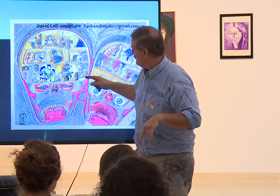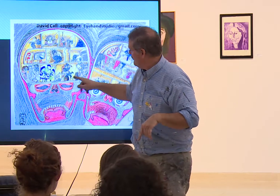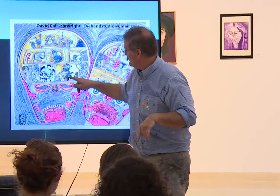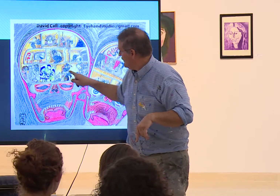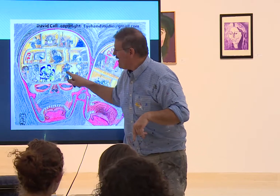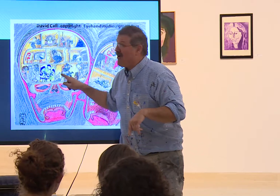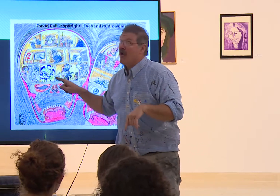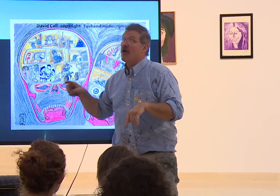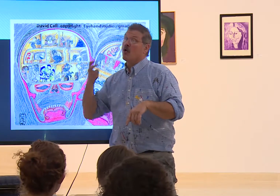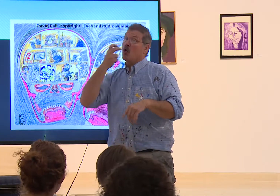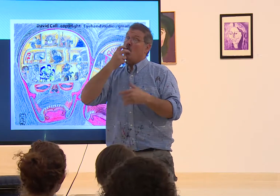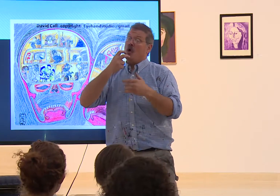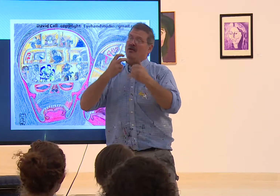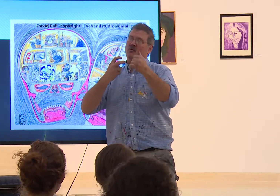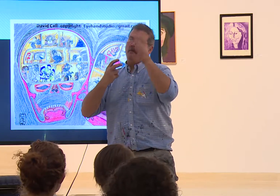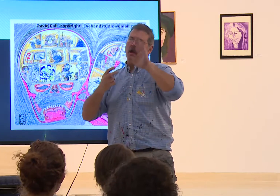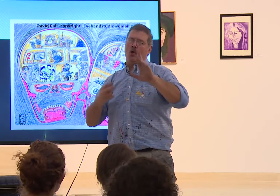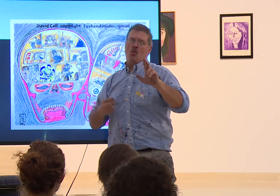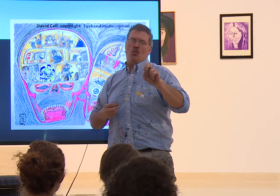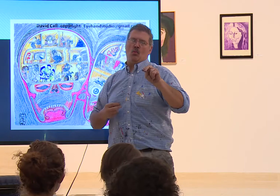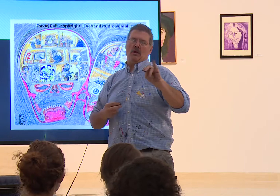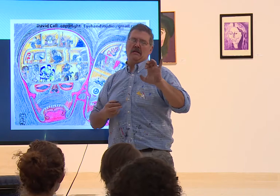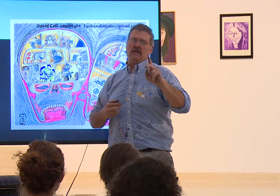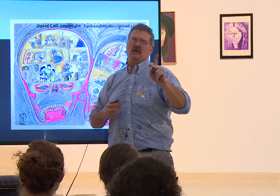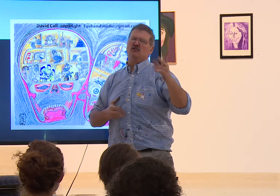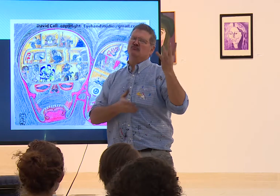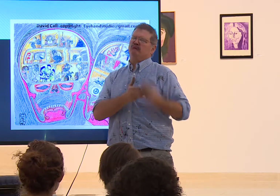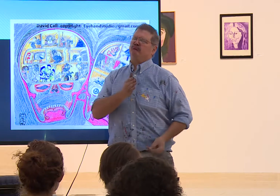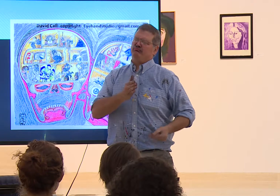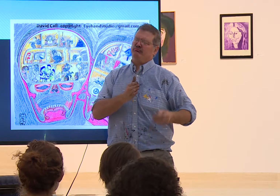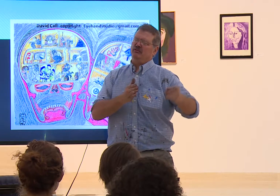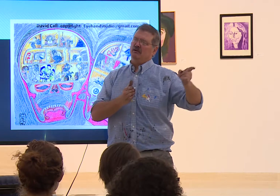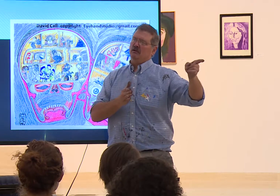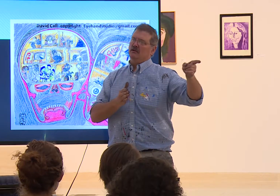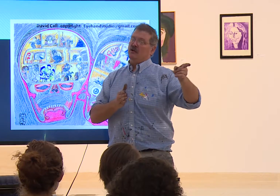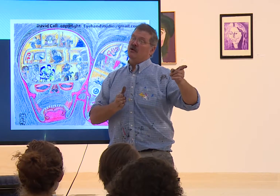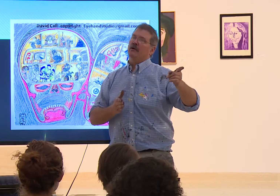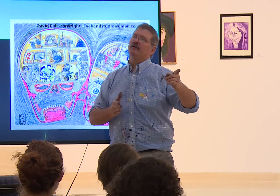constrained, tied up, not being allowed to sign...